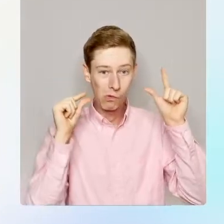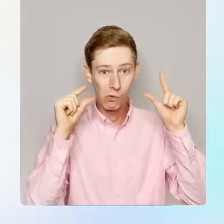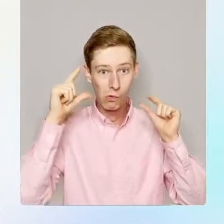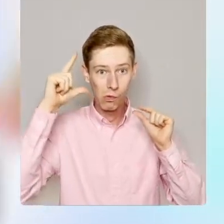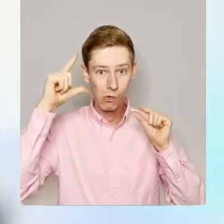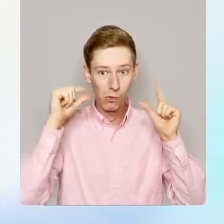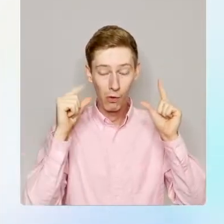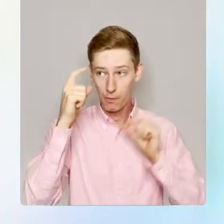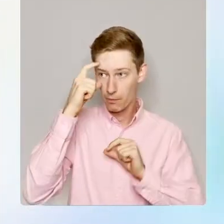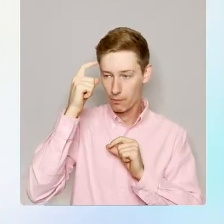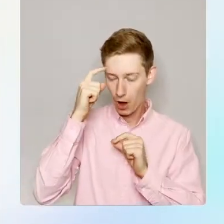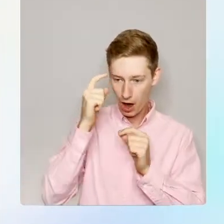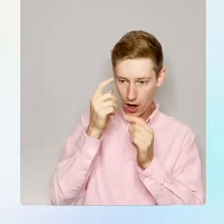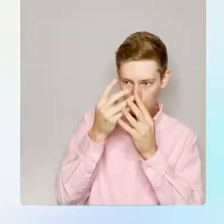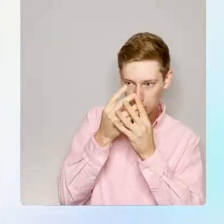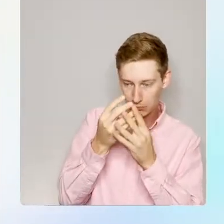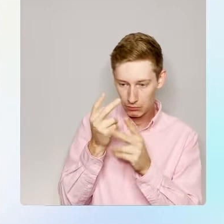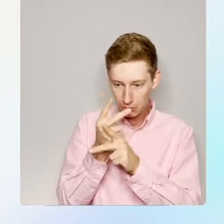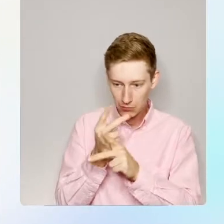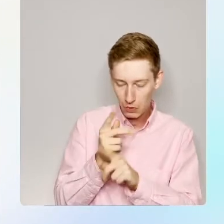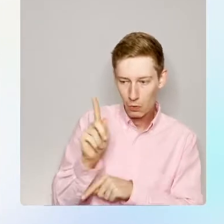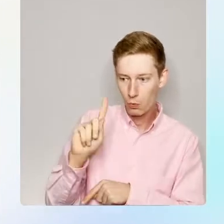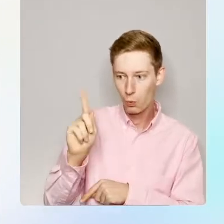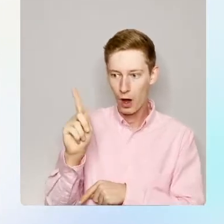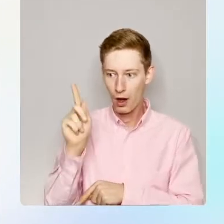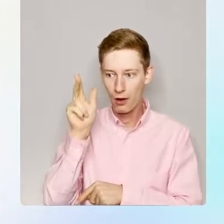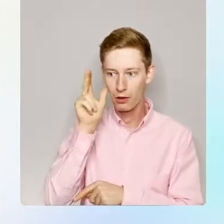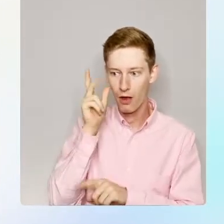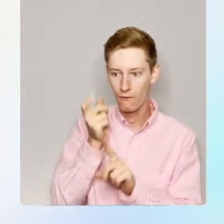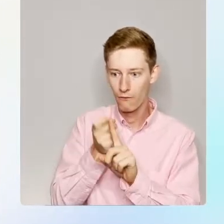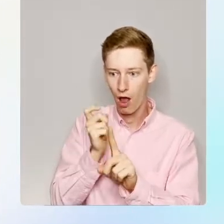These are some of the clues that the brain uses to figure out where a sound is coming from.